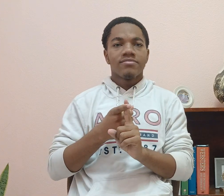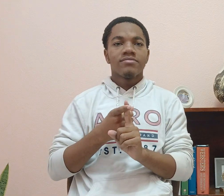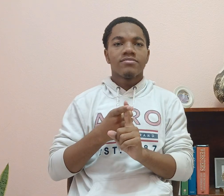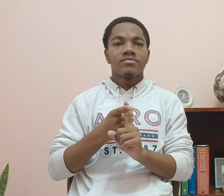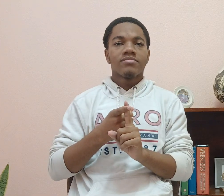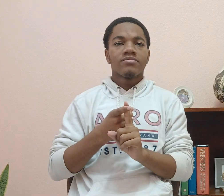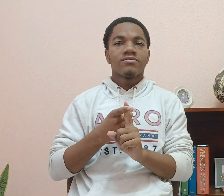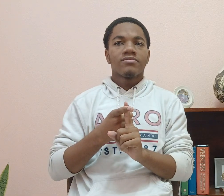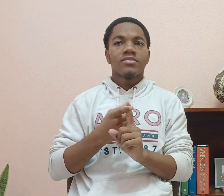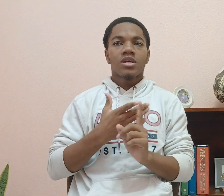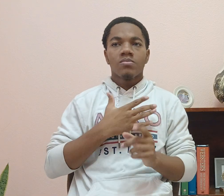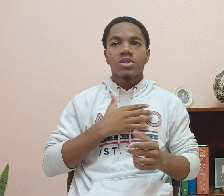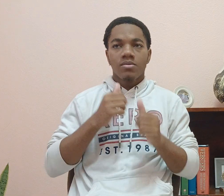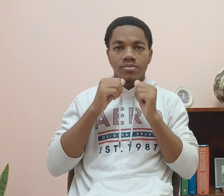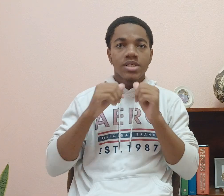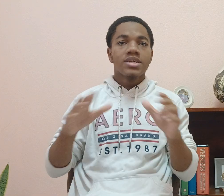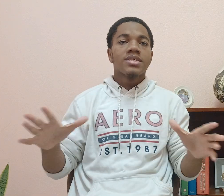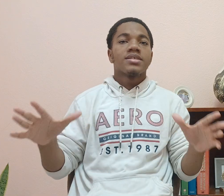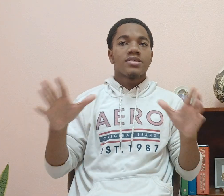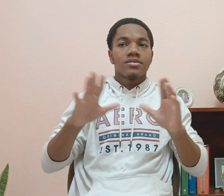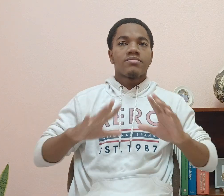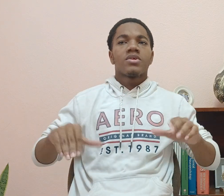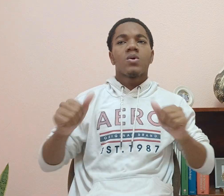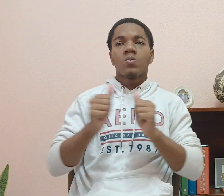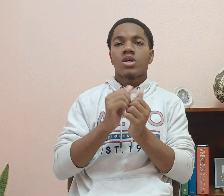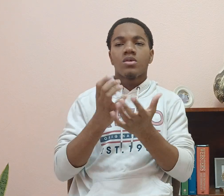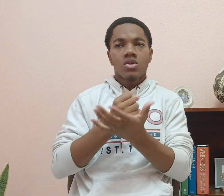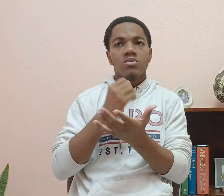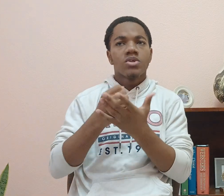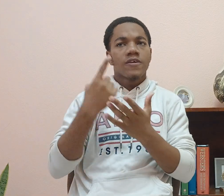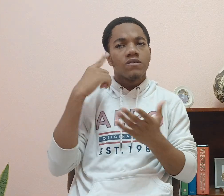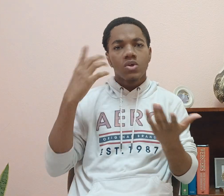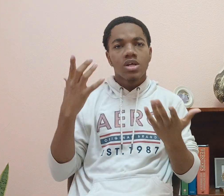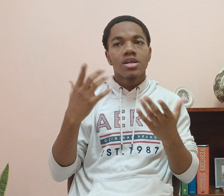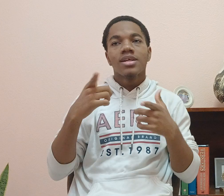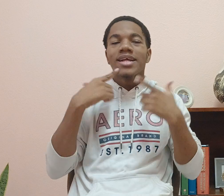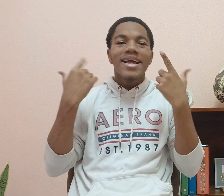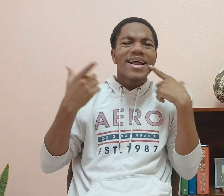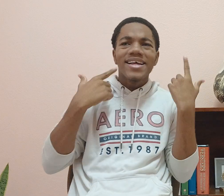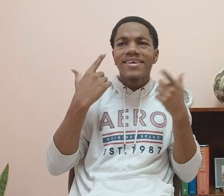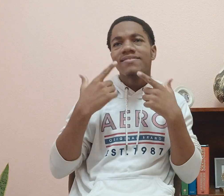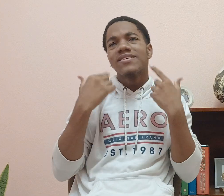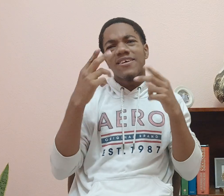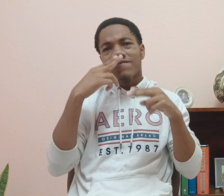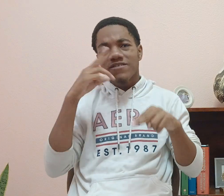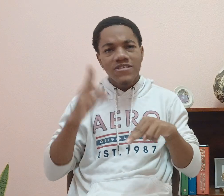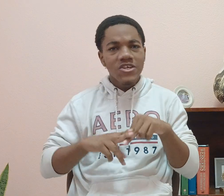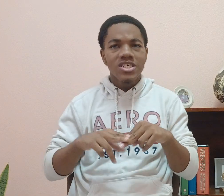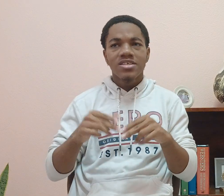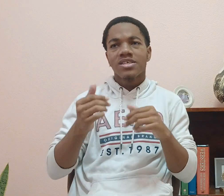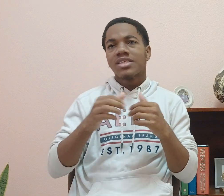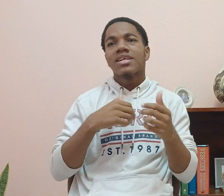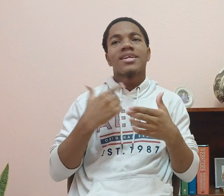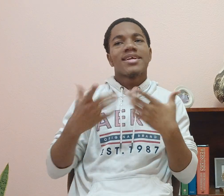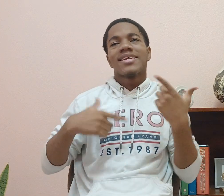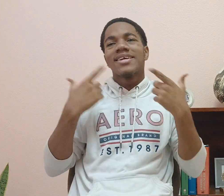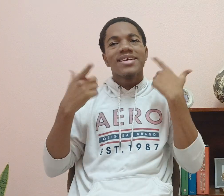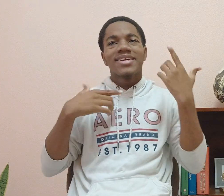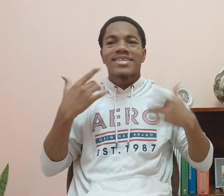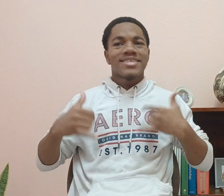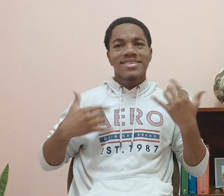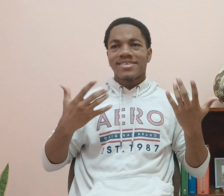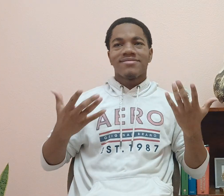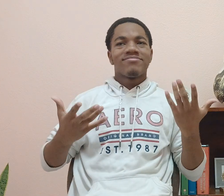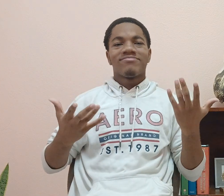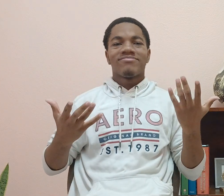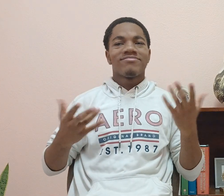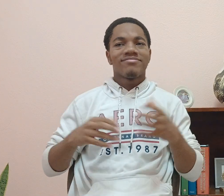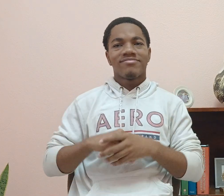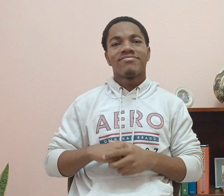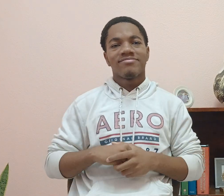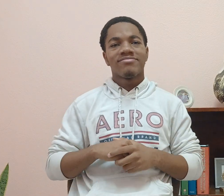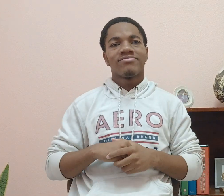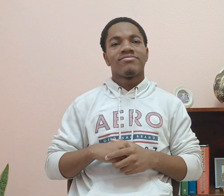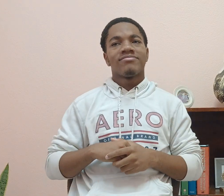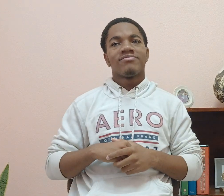Please bless them with opportunities for laughter. Please bless them with vision and clarity about